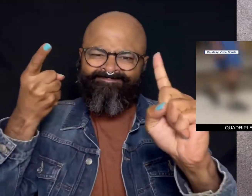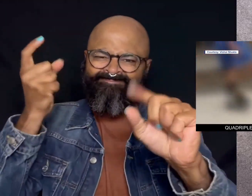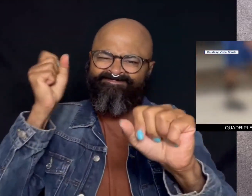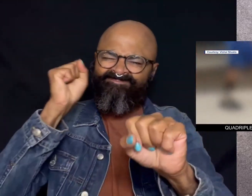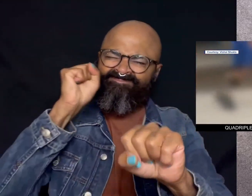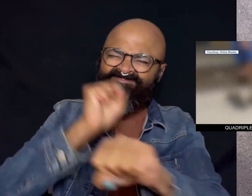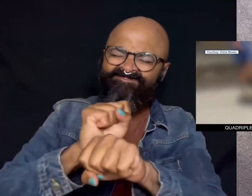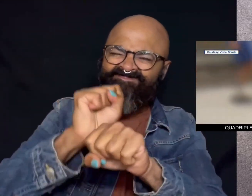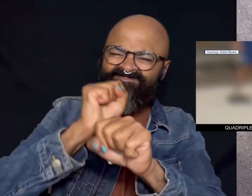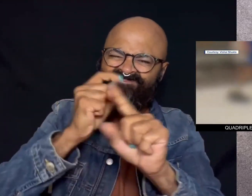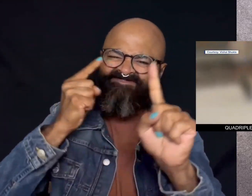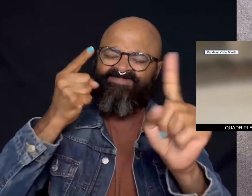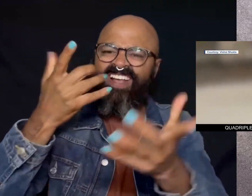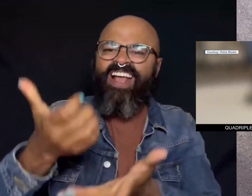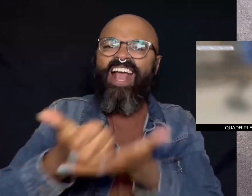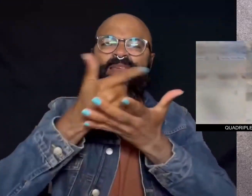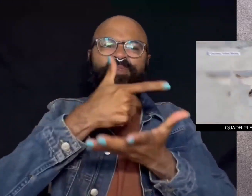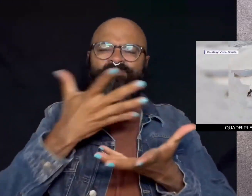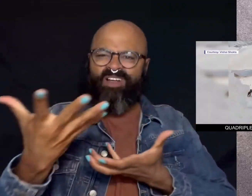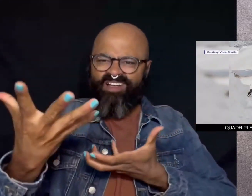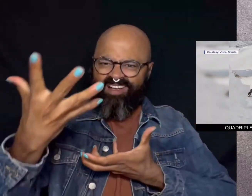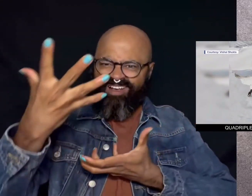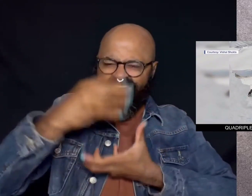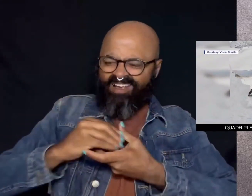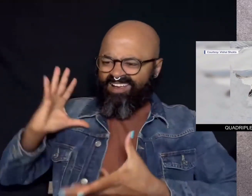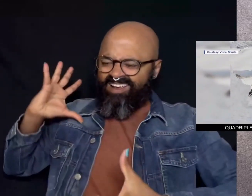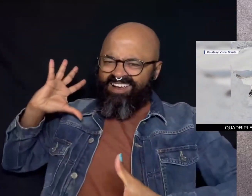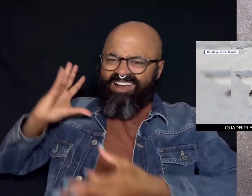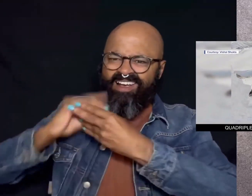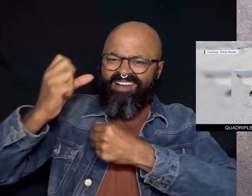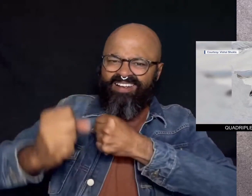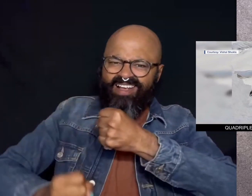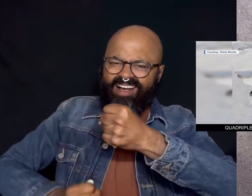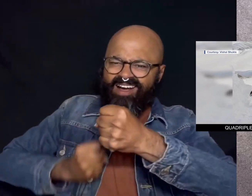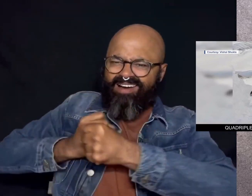But sh Claus's determination helped him endure a year long